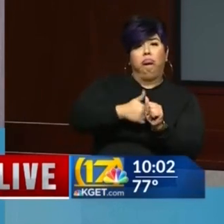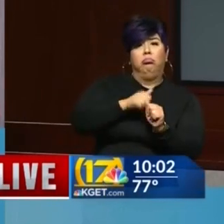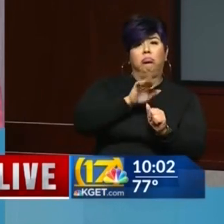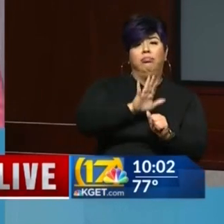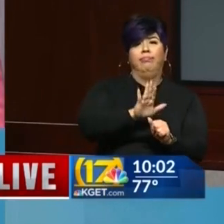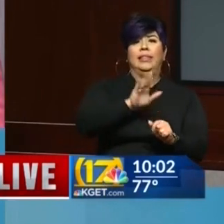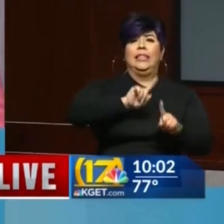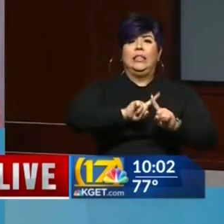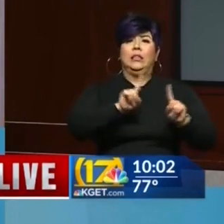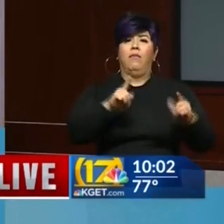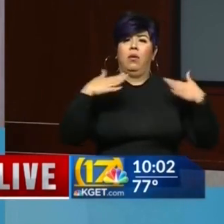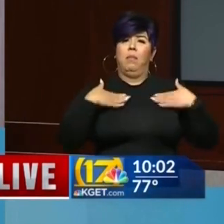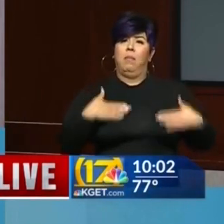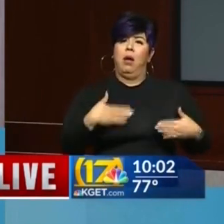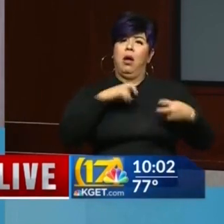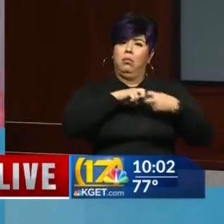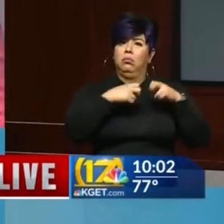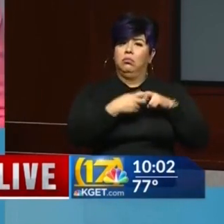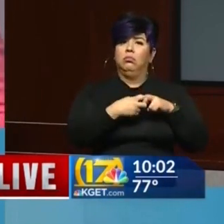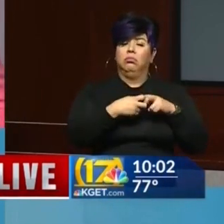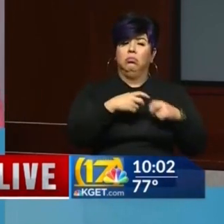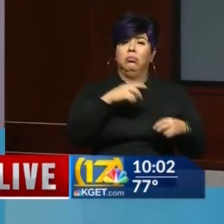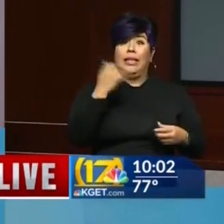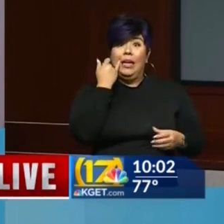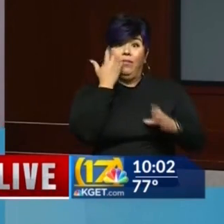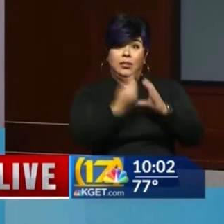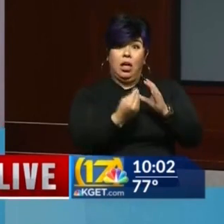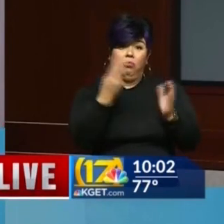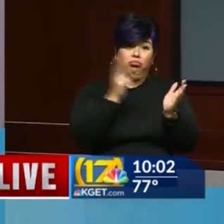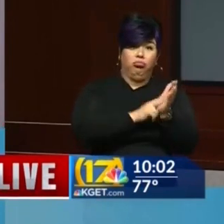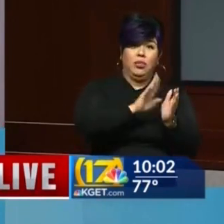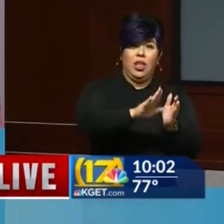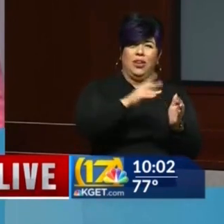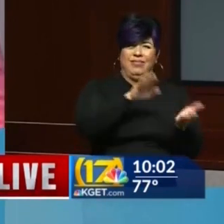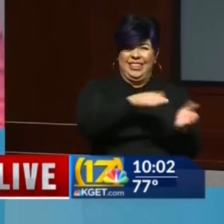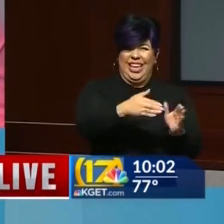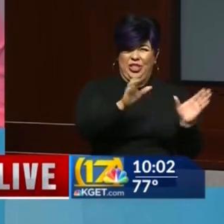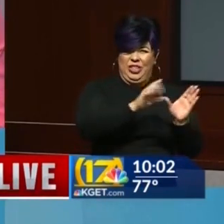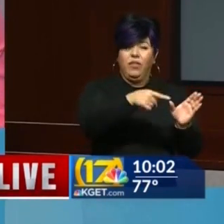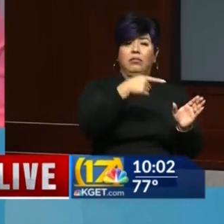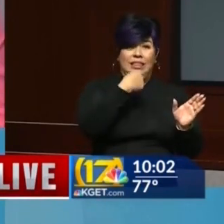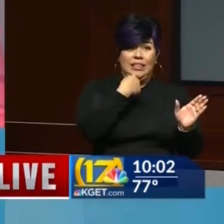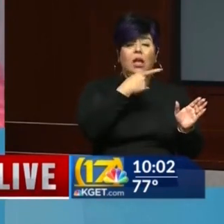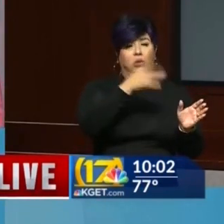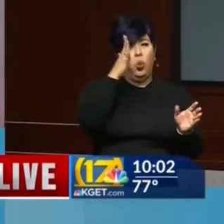SEPTEMBER 30TH. AND AS WELL AS A GROUP OF UNDERLYING HEALTH CONDITIONS